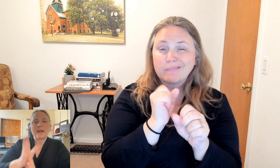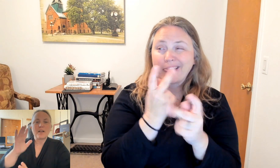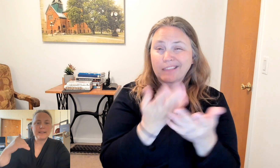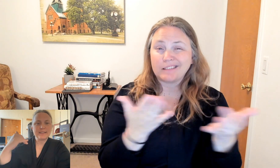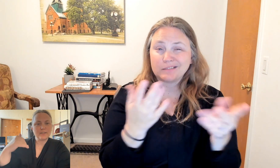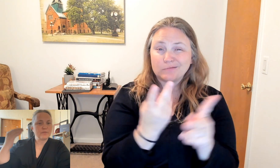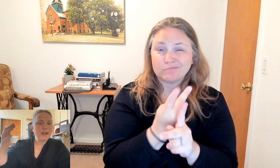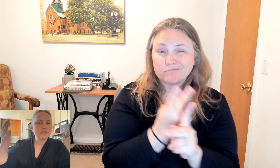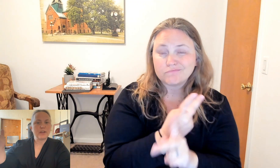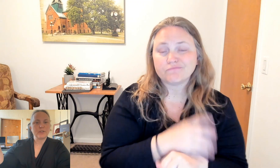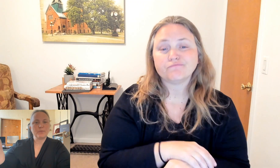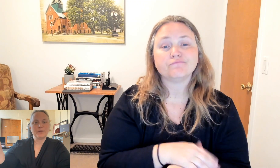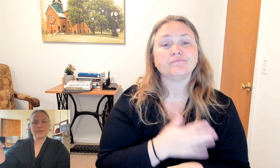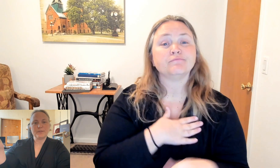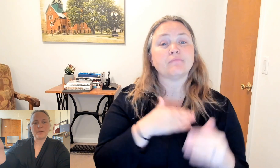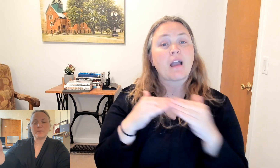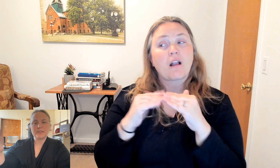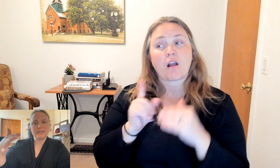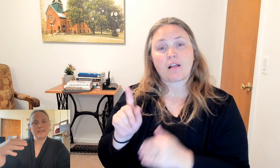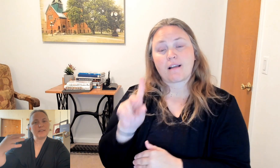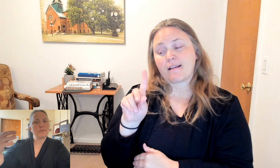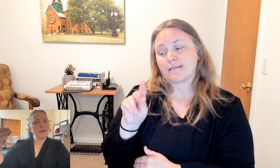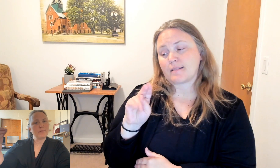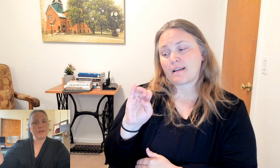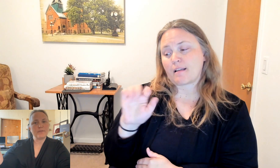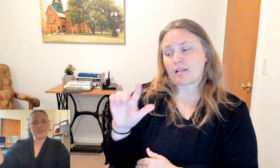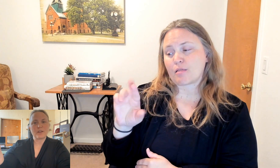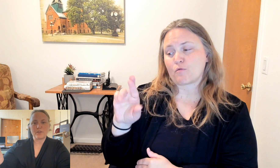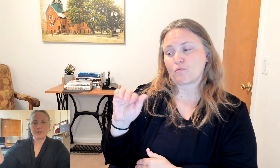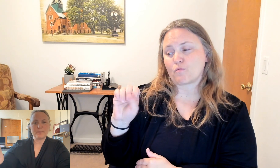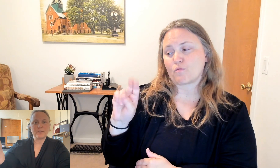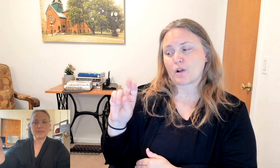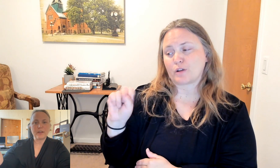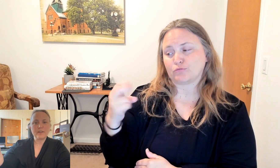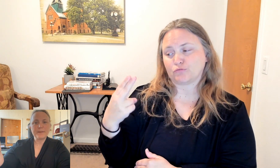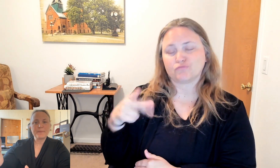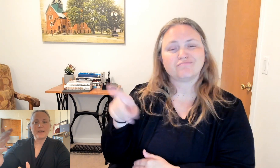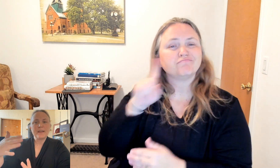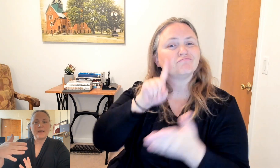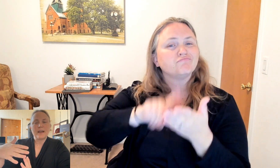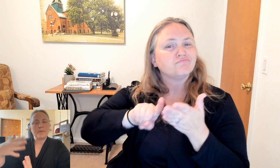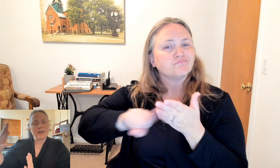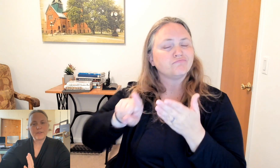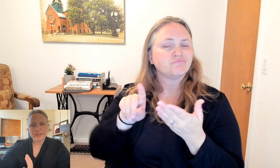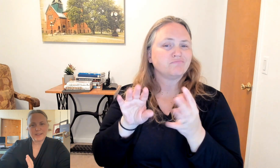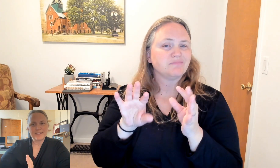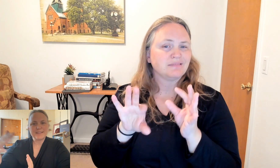My colleague Daniel Rausch also produced, publishes in the realm of Scholarship of Discovery among other things.